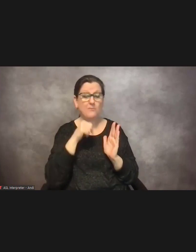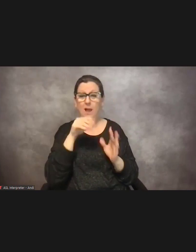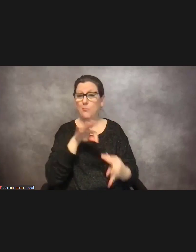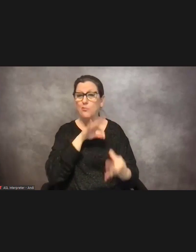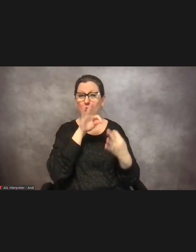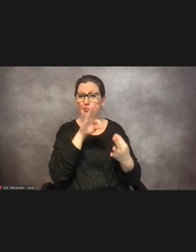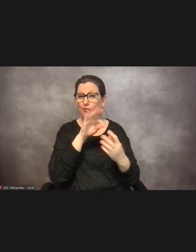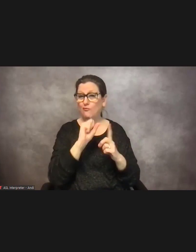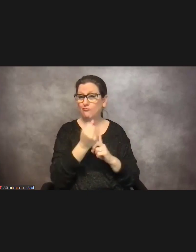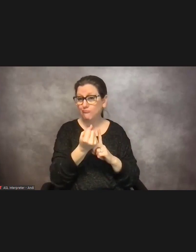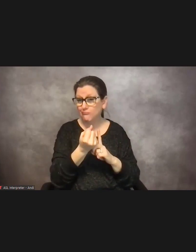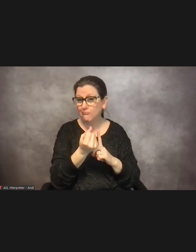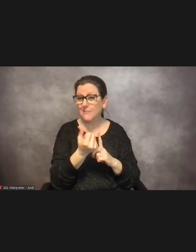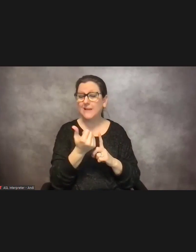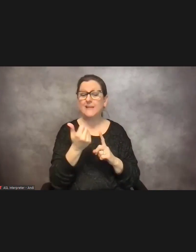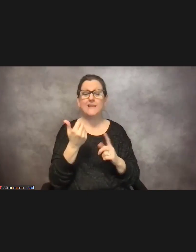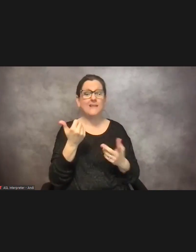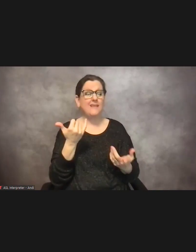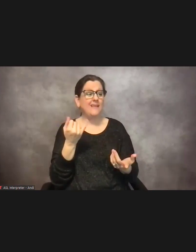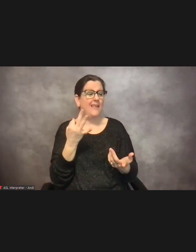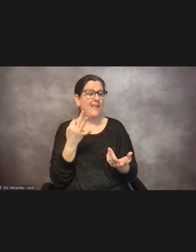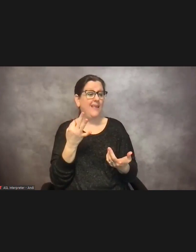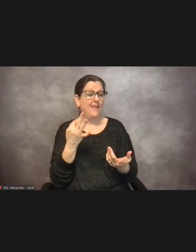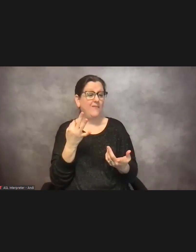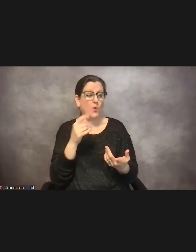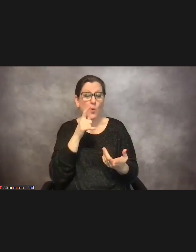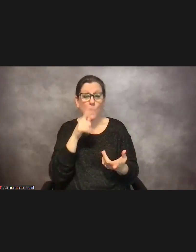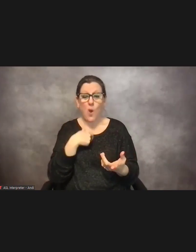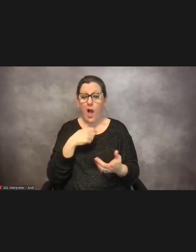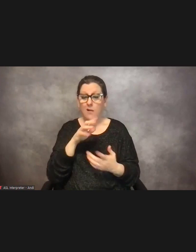ideal conditions, so if the individual you're screening moves